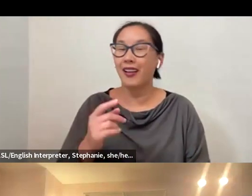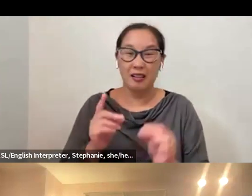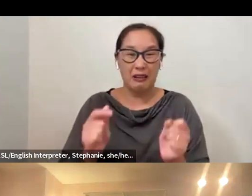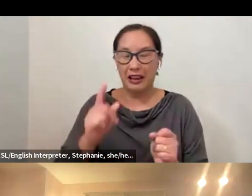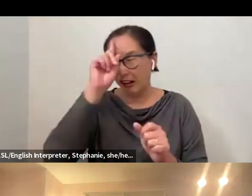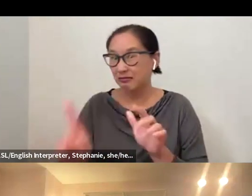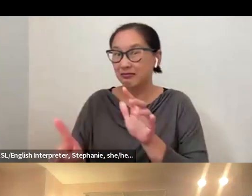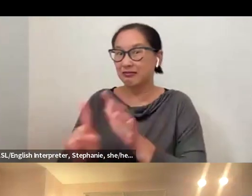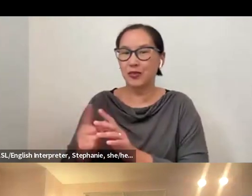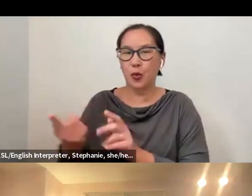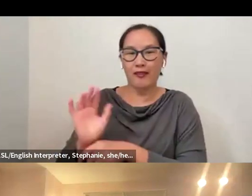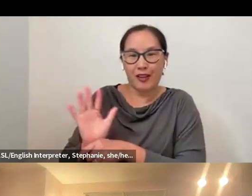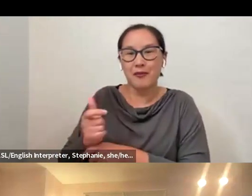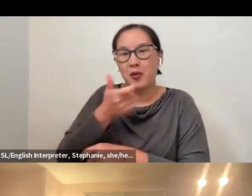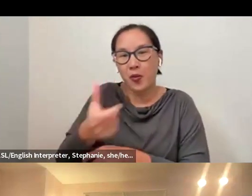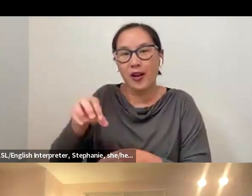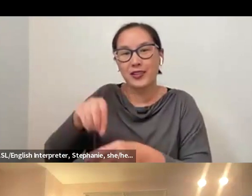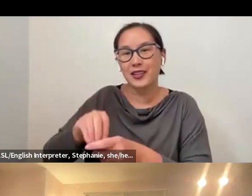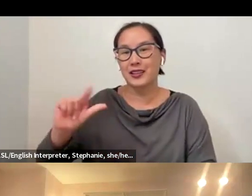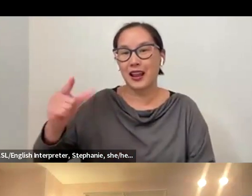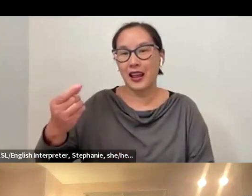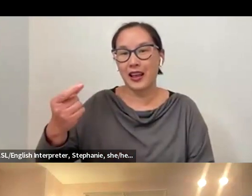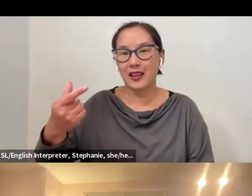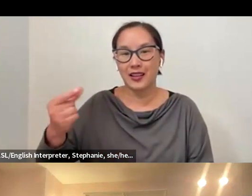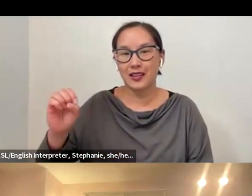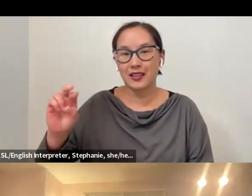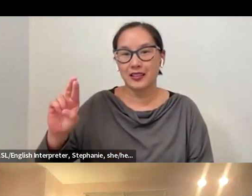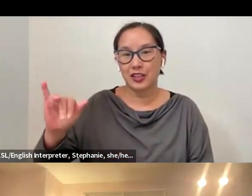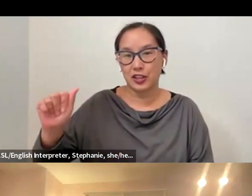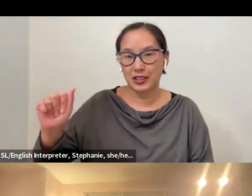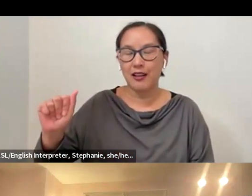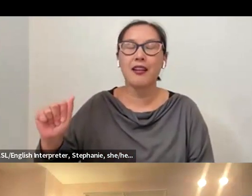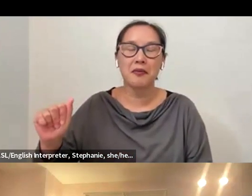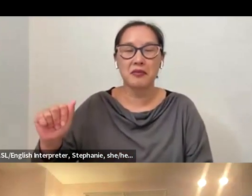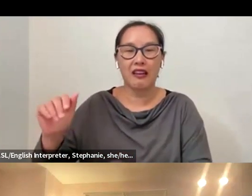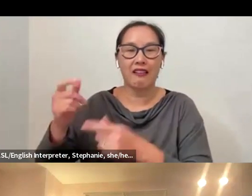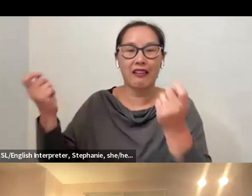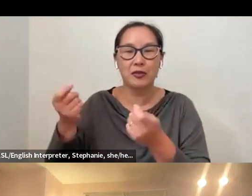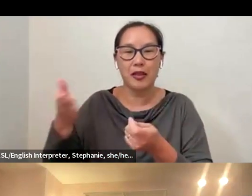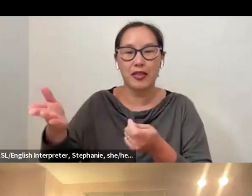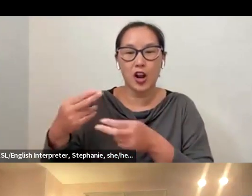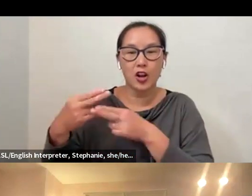in Algeria at a festival in Algeria. It's called Summer Before the Final Picture,